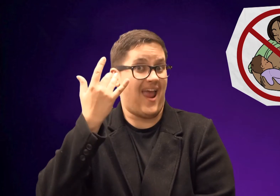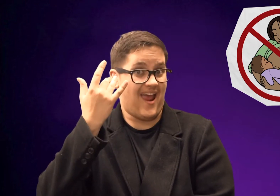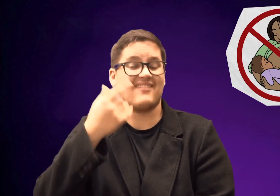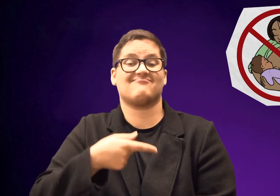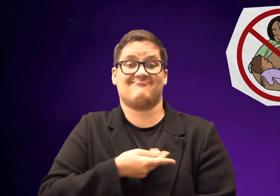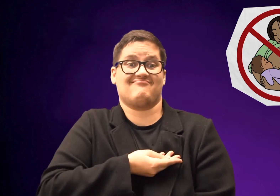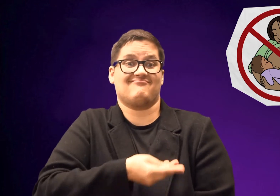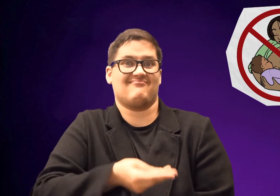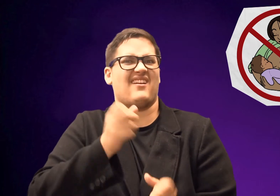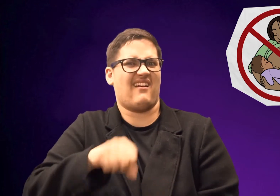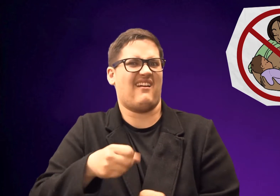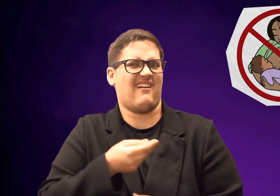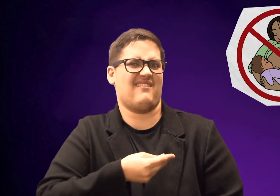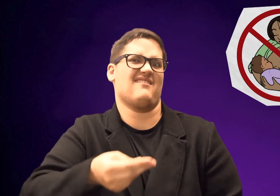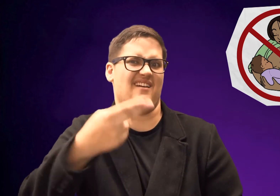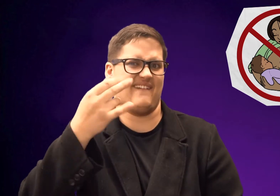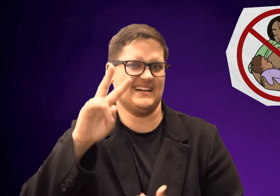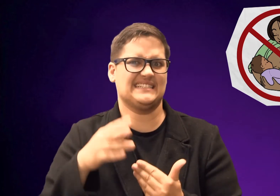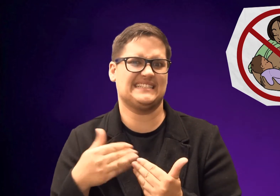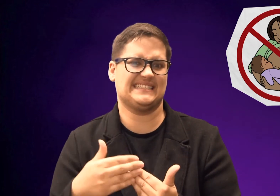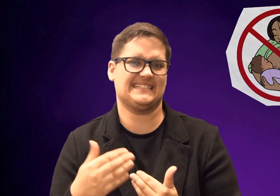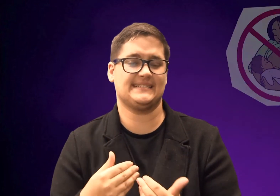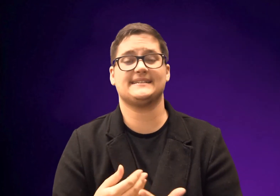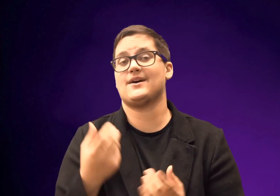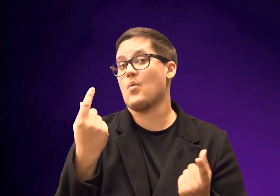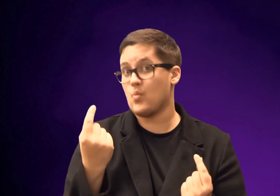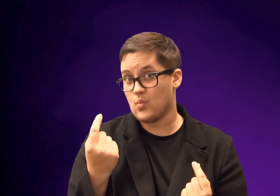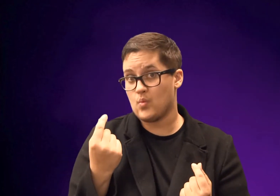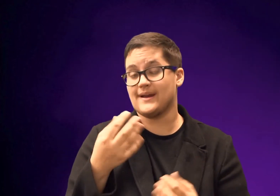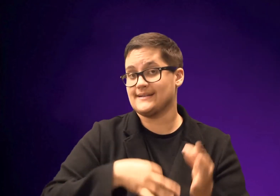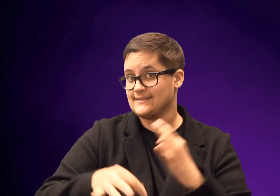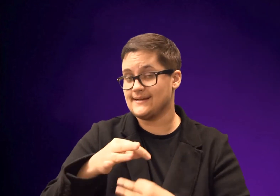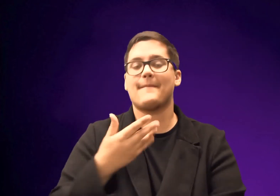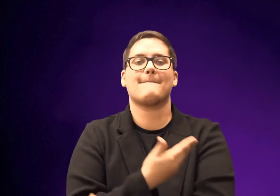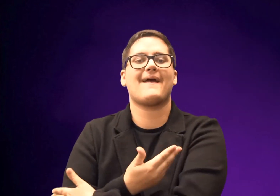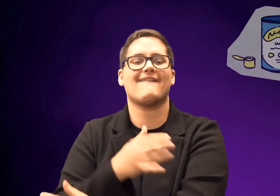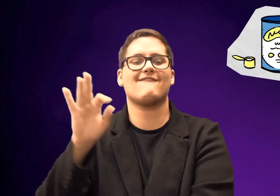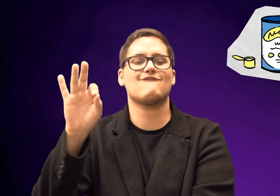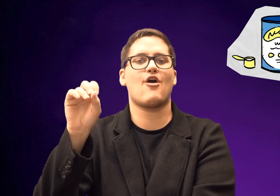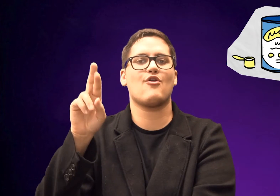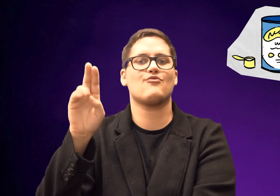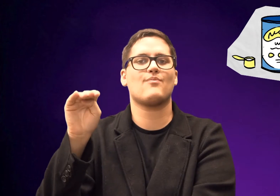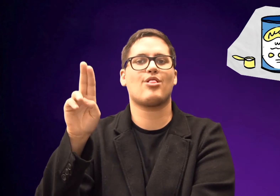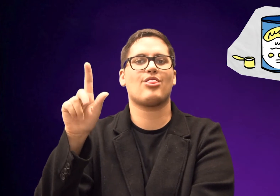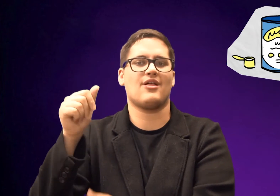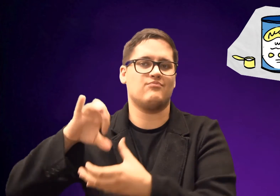Why? Because you can pass on HIV through breast milk. So, instead, you can use baby formula.